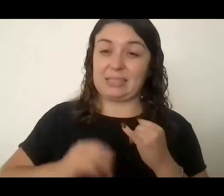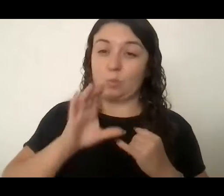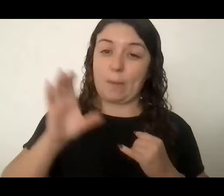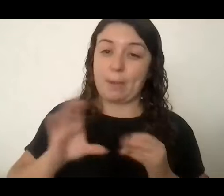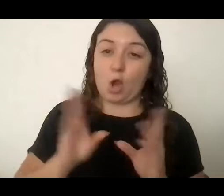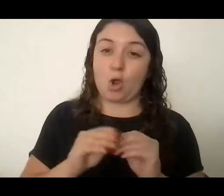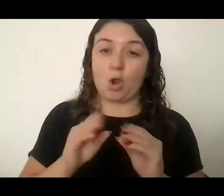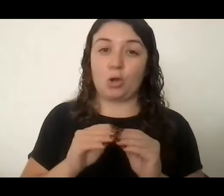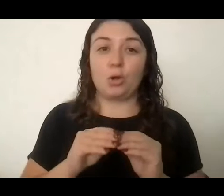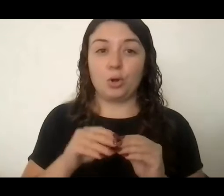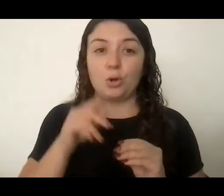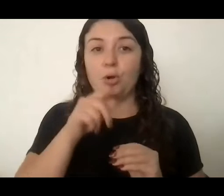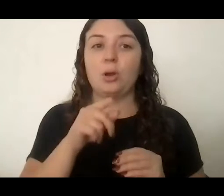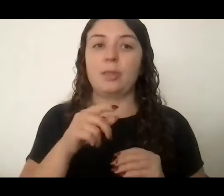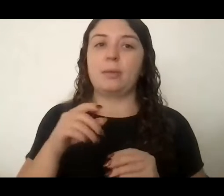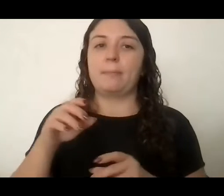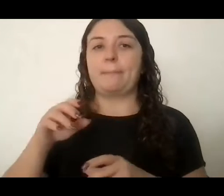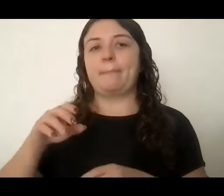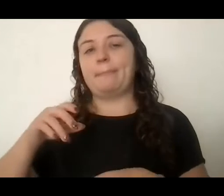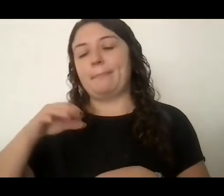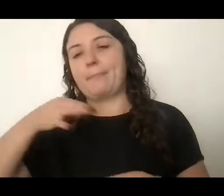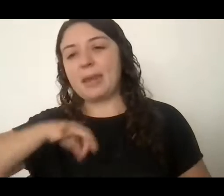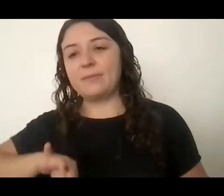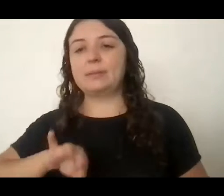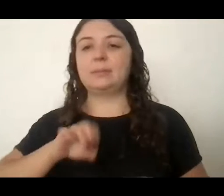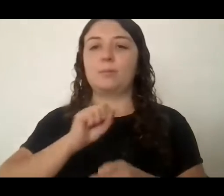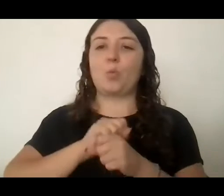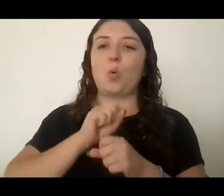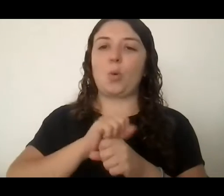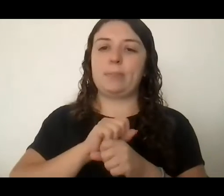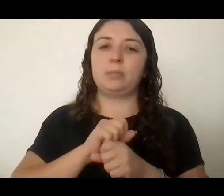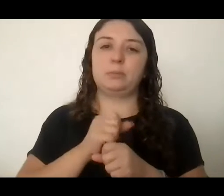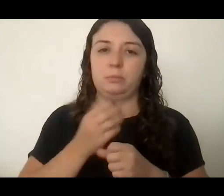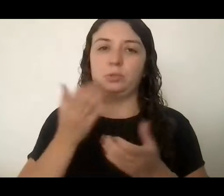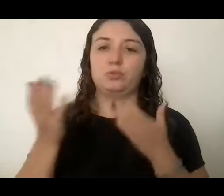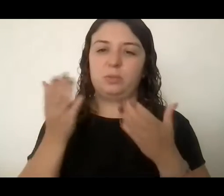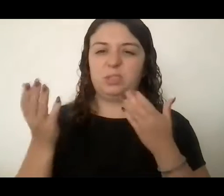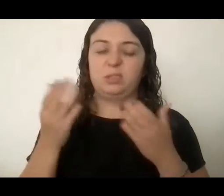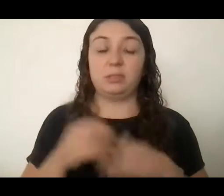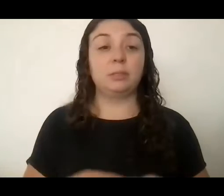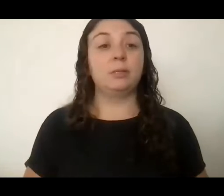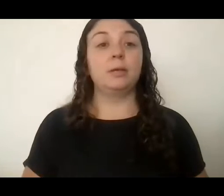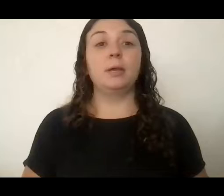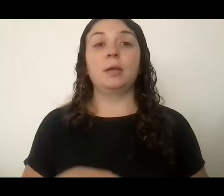Benefits and Self Employment series. Last year, in 2022, we actually ended